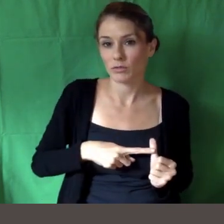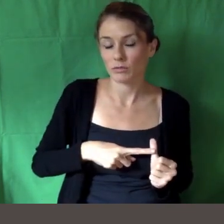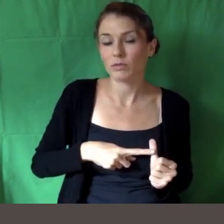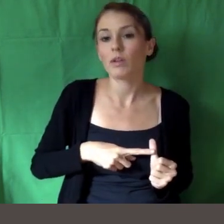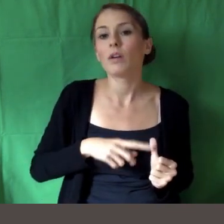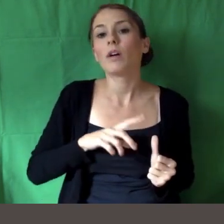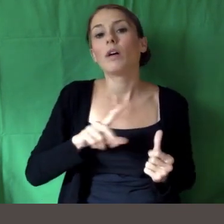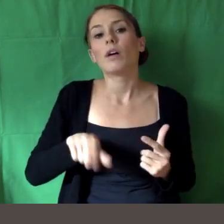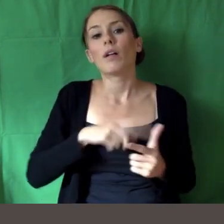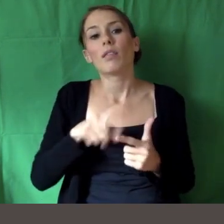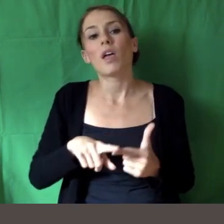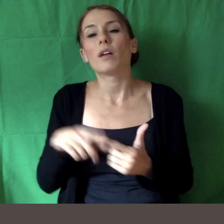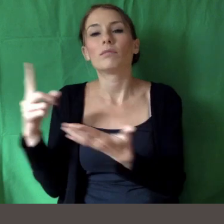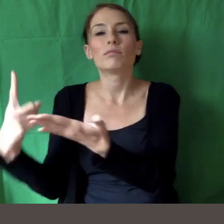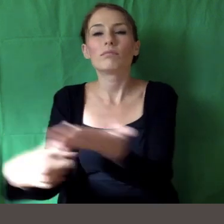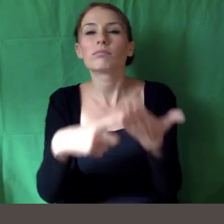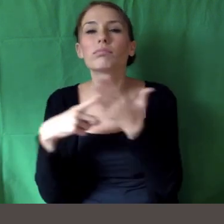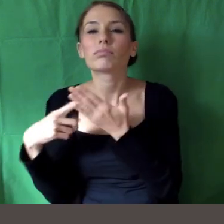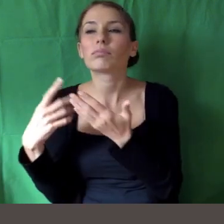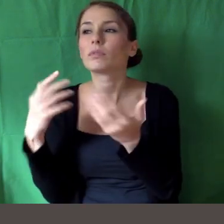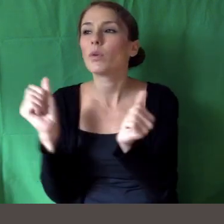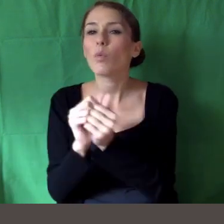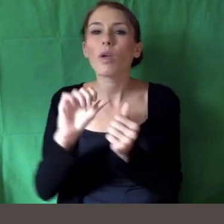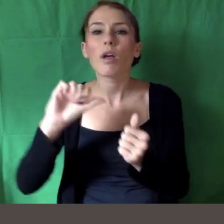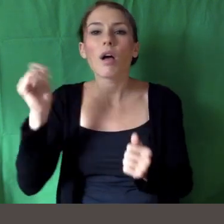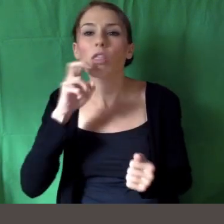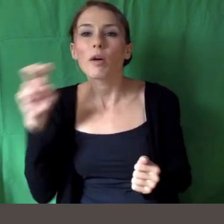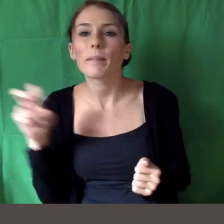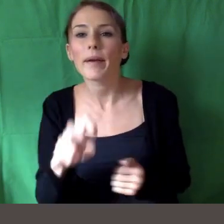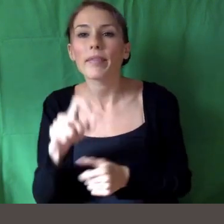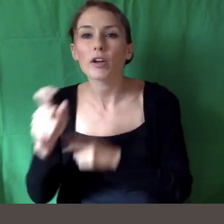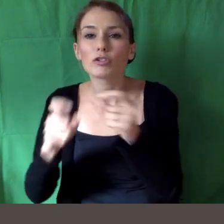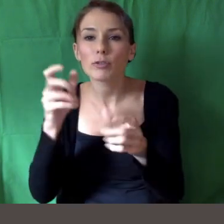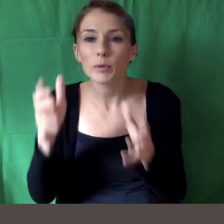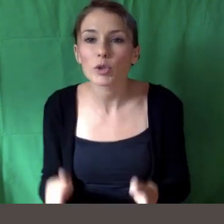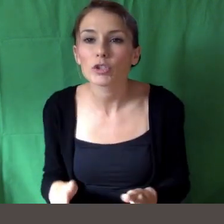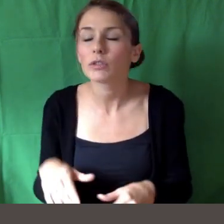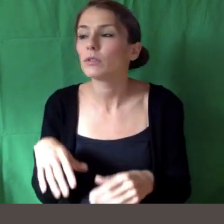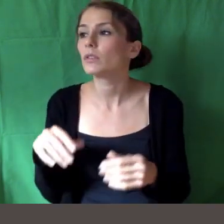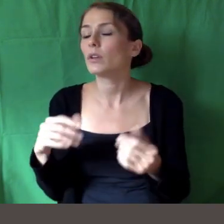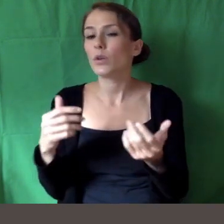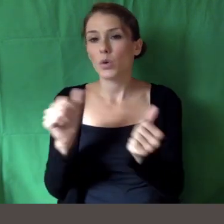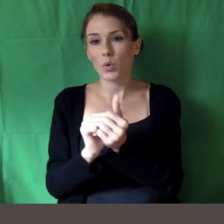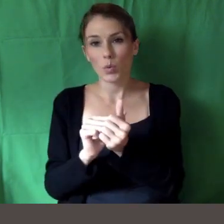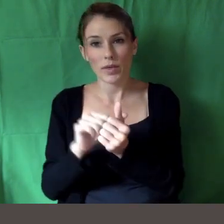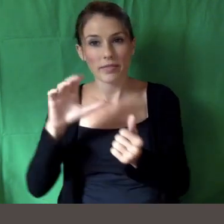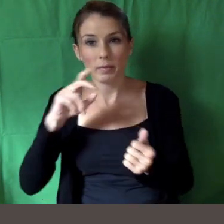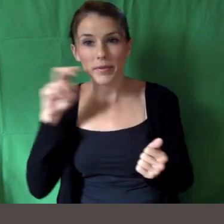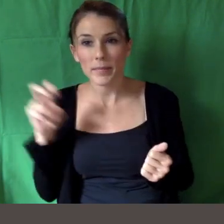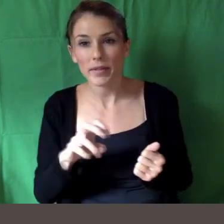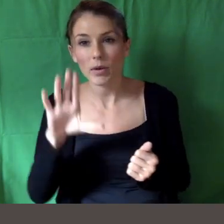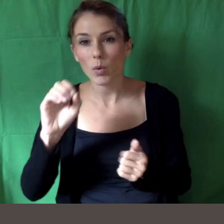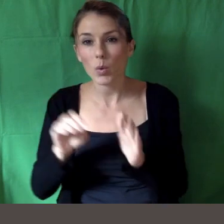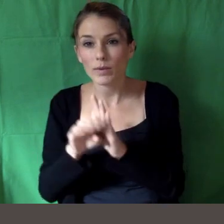this problem, bring it up to the other two other Python contributors to the Python core developers.